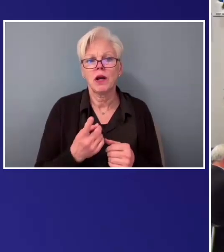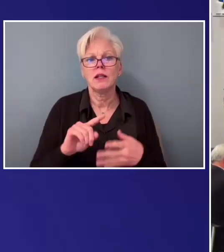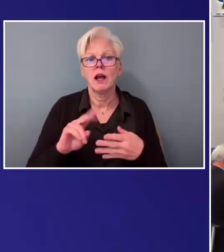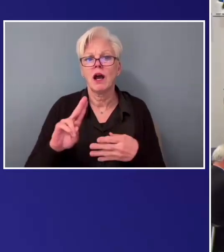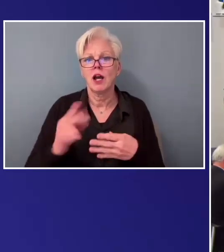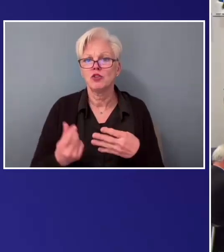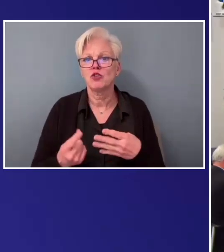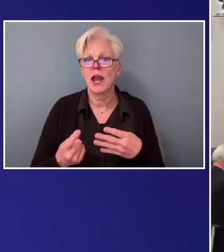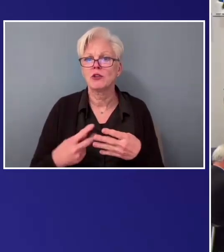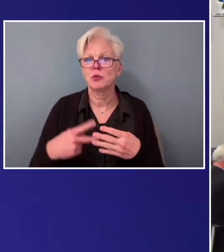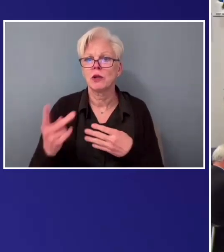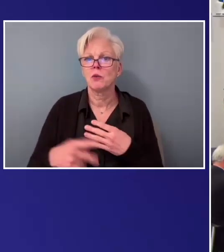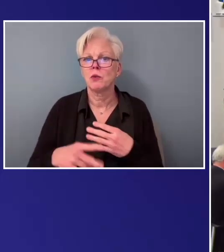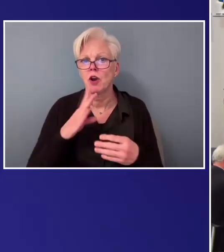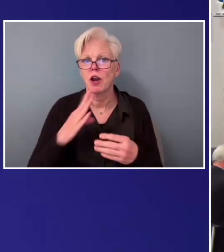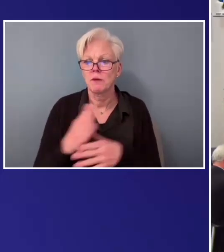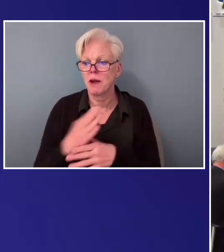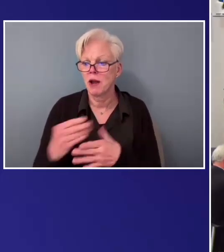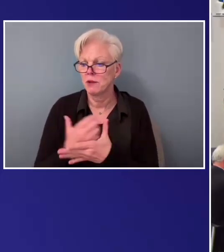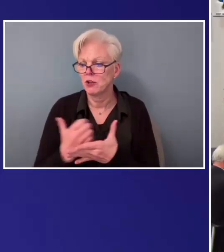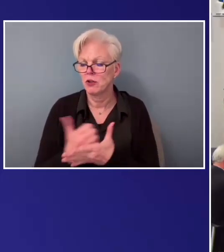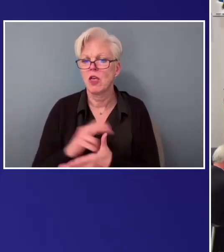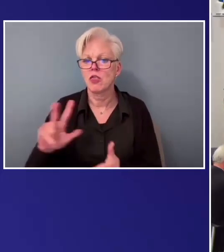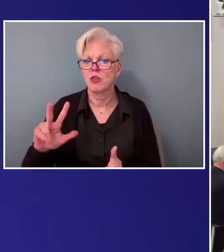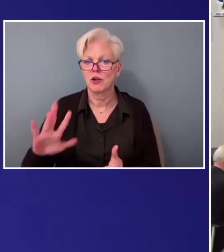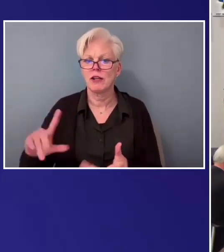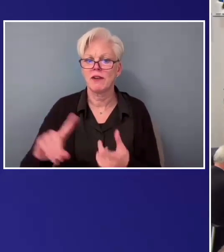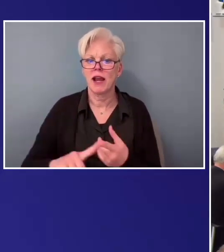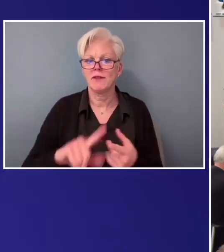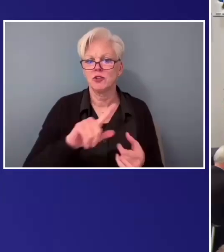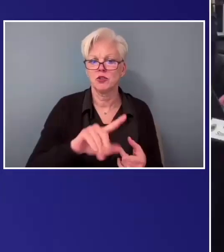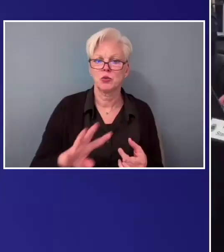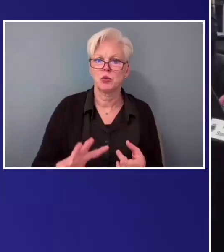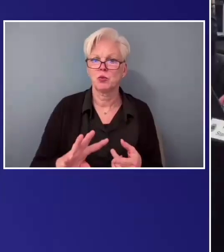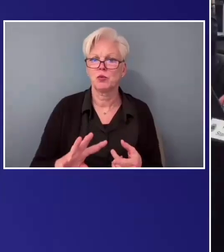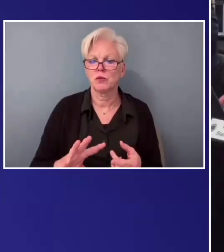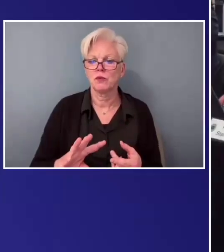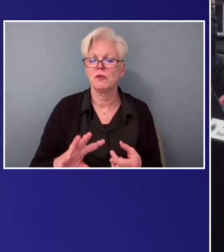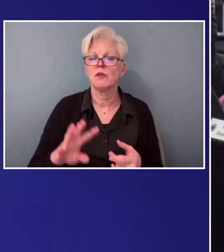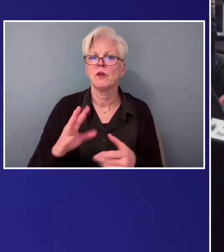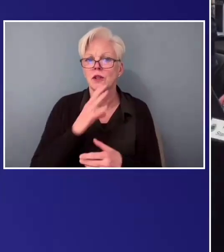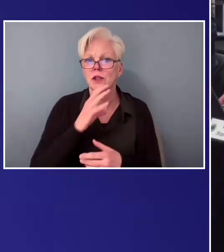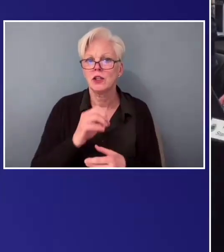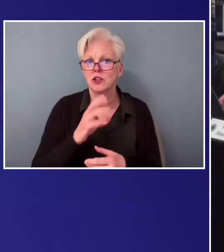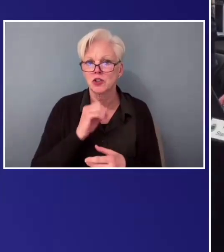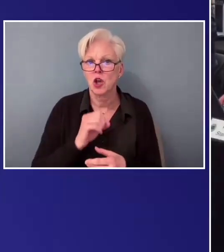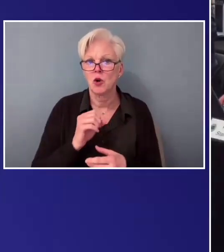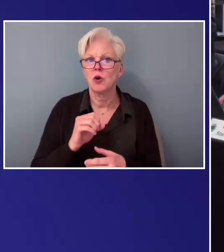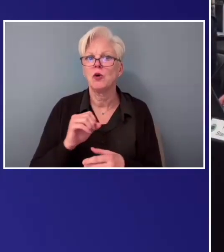earnings for working adults 25 to 34 with only a high school diploma who worked and were not enrolled in an institution.